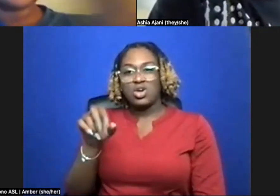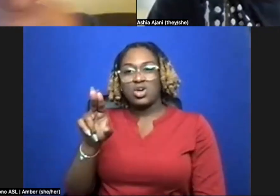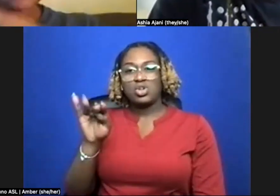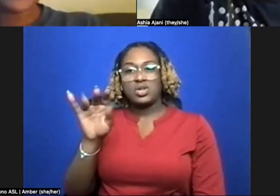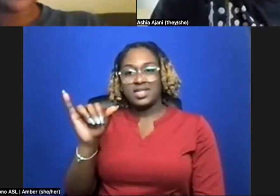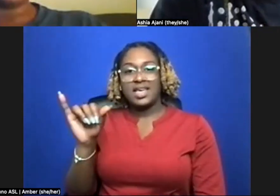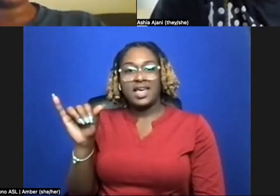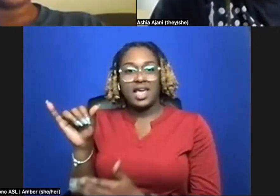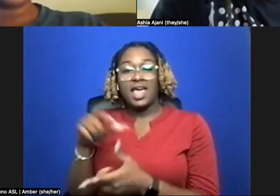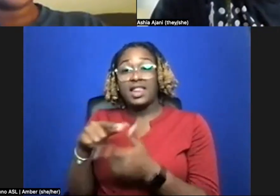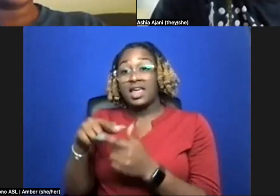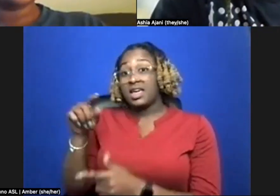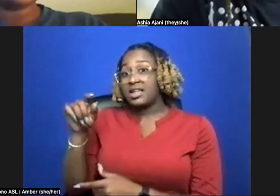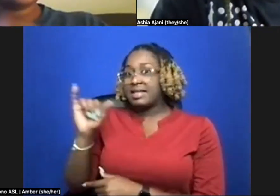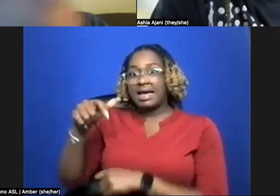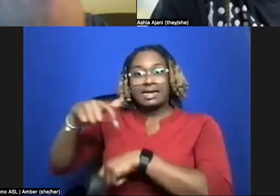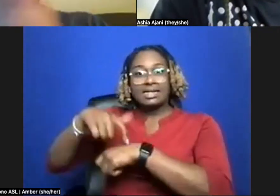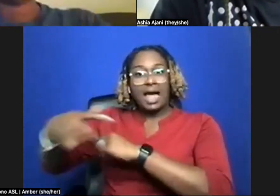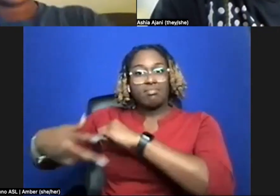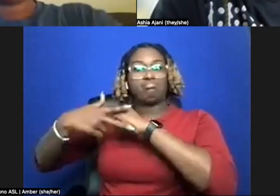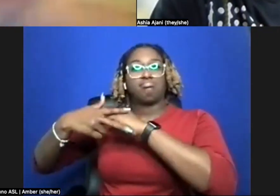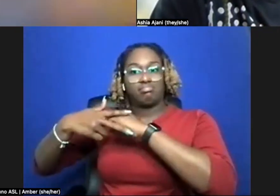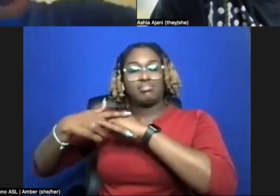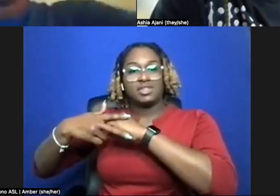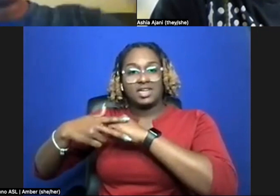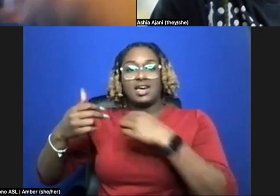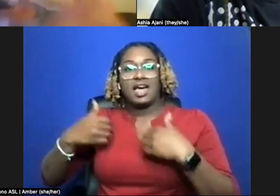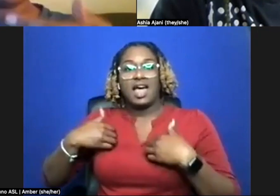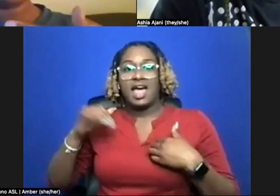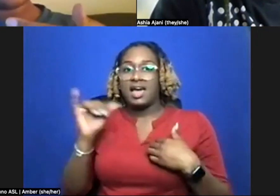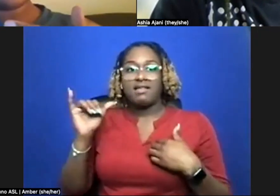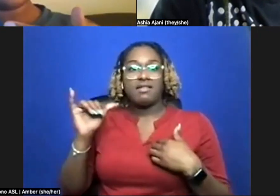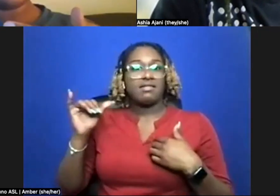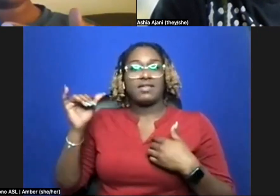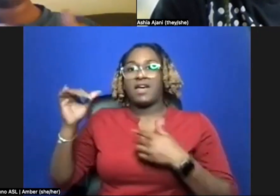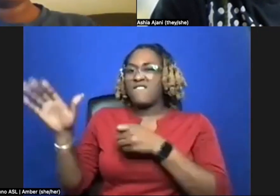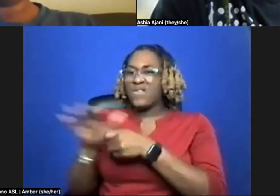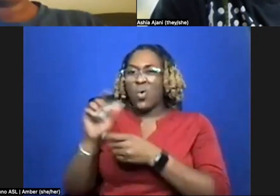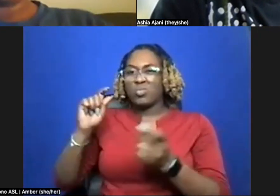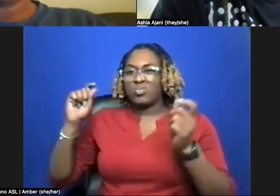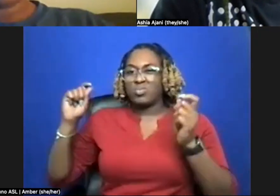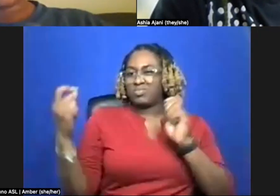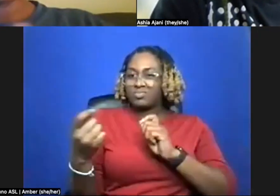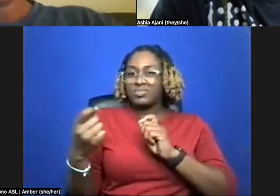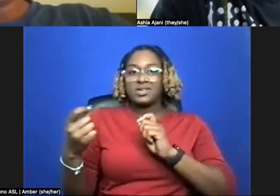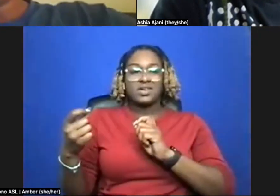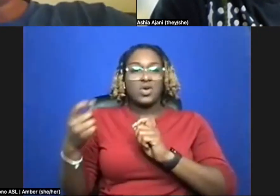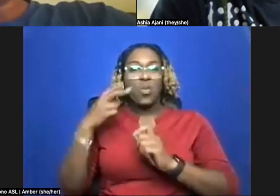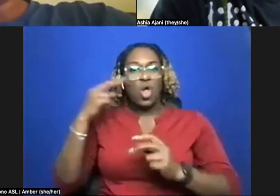like a time capsule. So it's like, and it's like that sankofa movement where both looking back and,